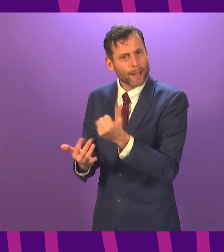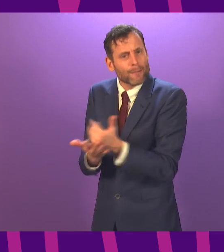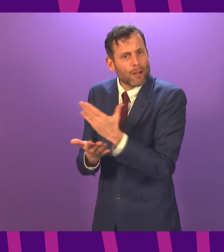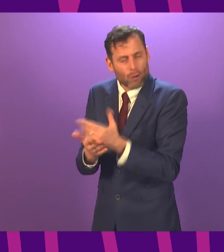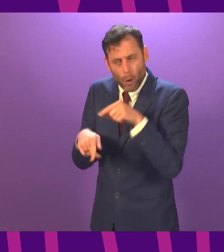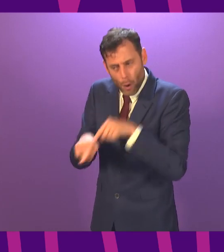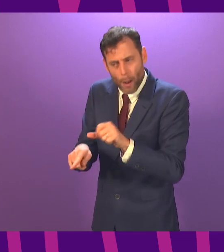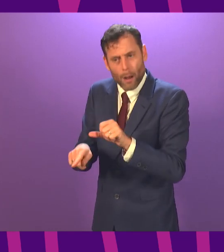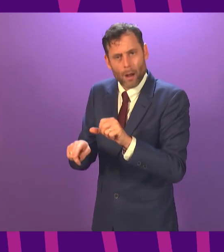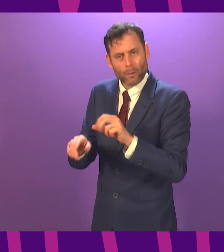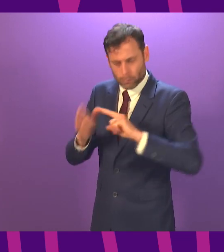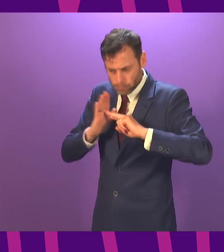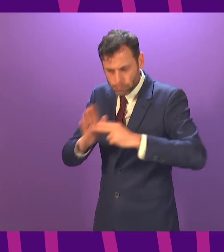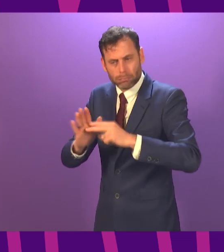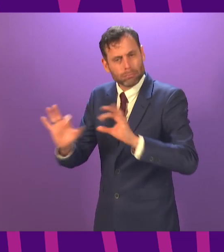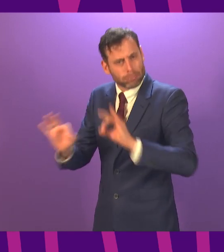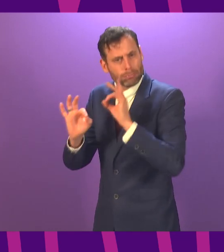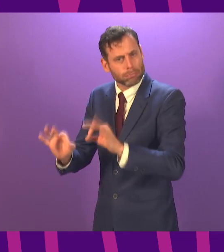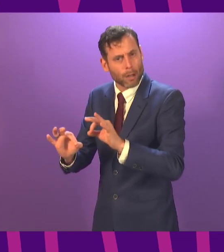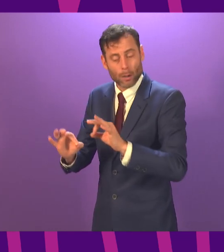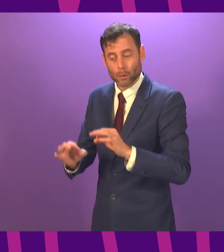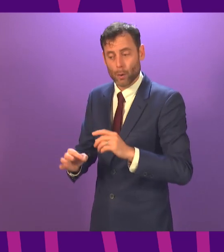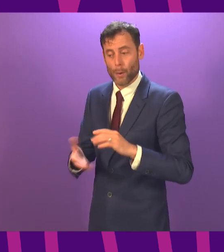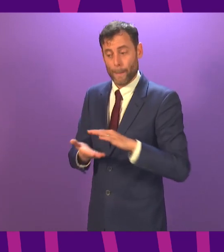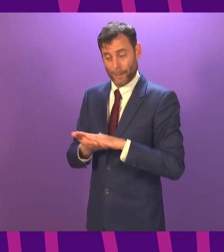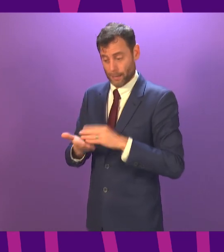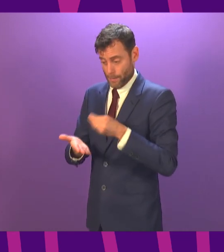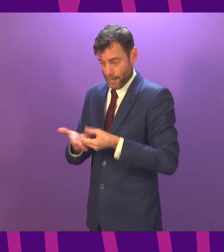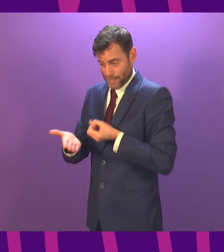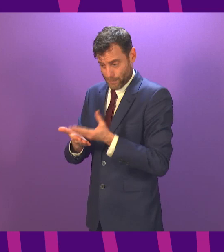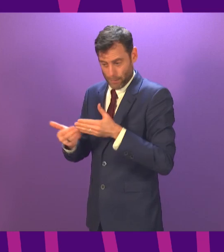ensure that we are budgeting to get us through the remainder of the financial year.